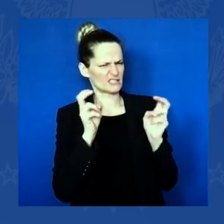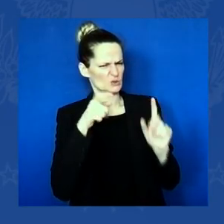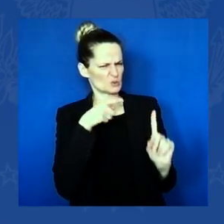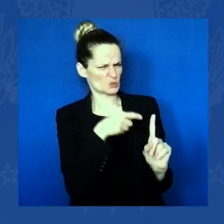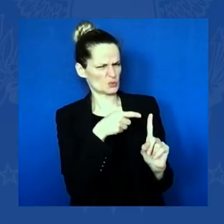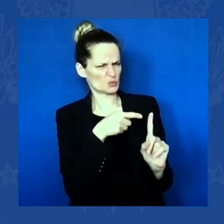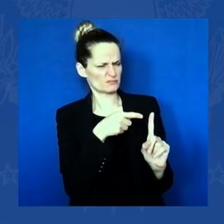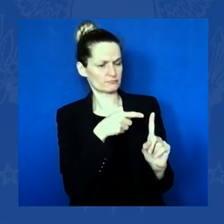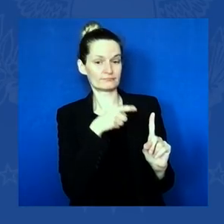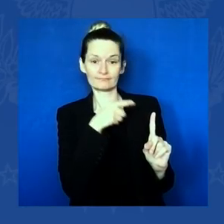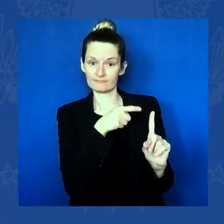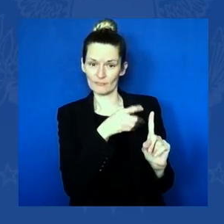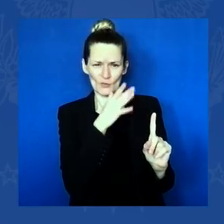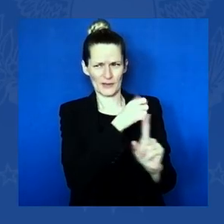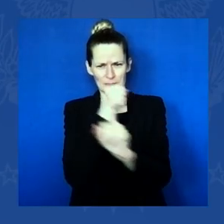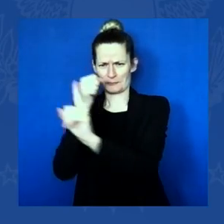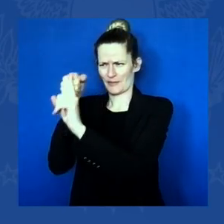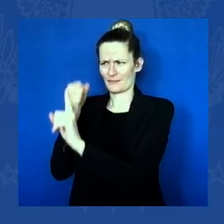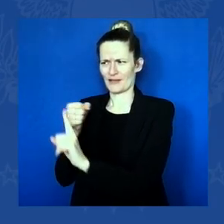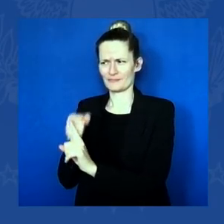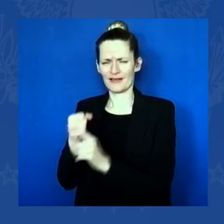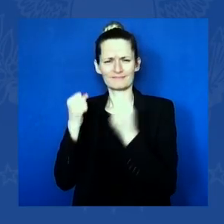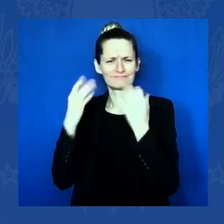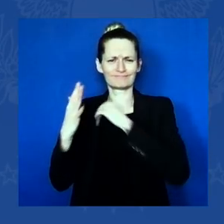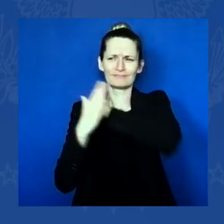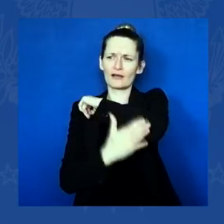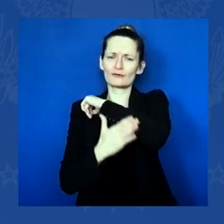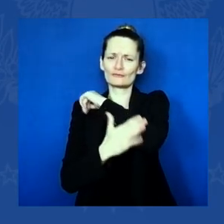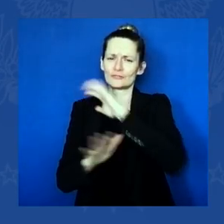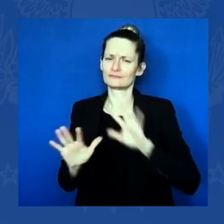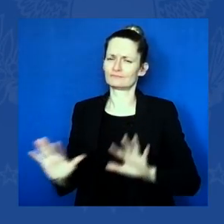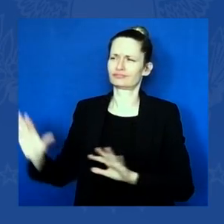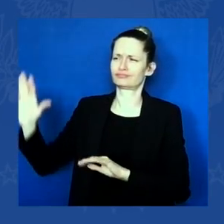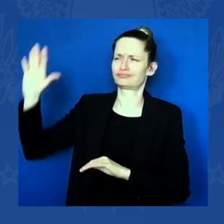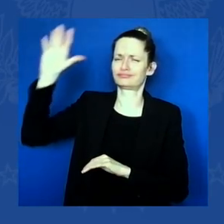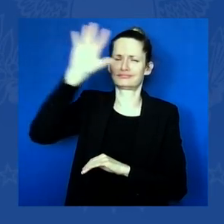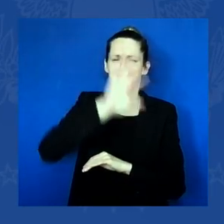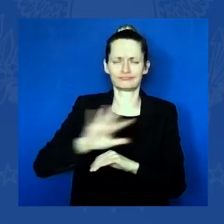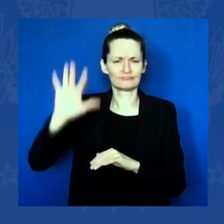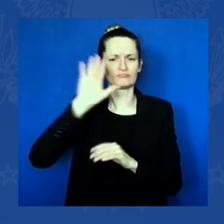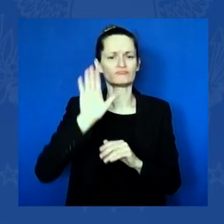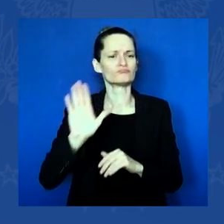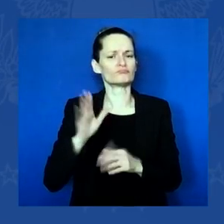supply chain disruptions. Supply chains are something that most of our citizens